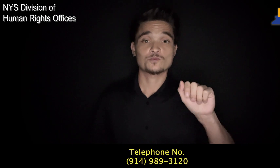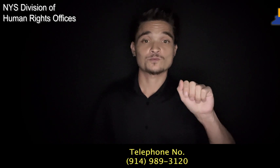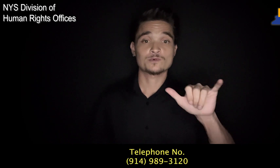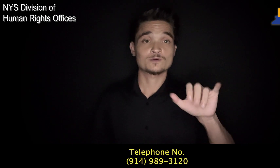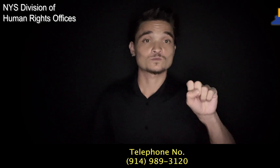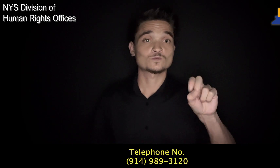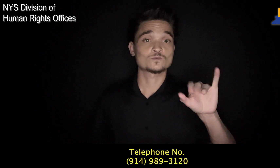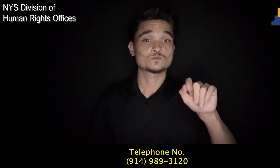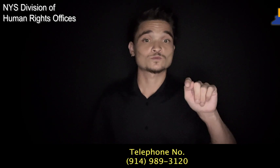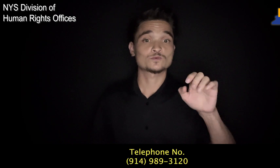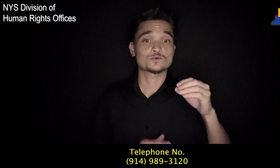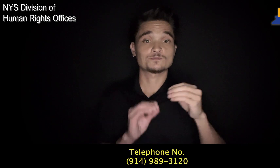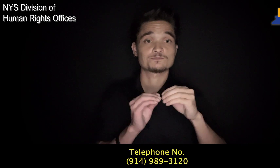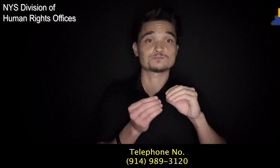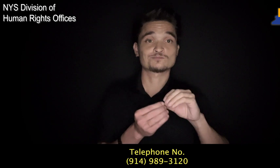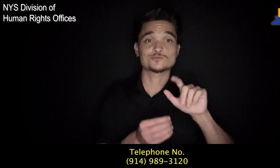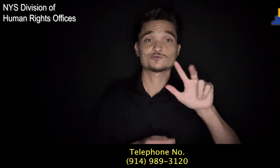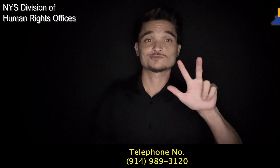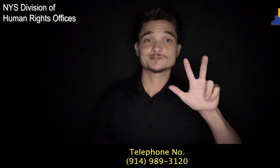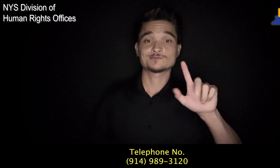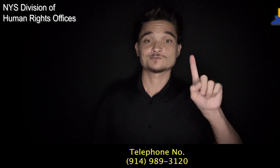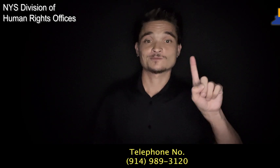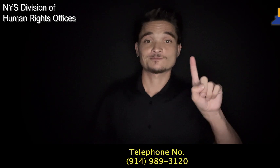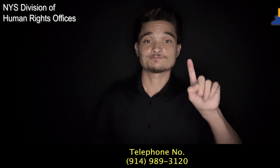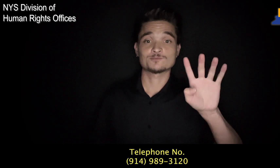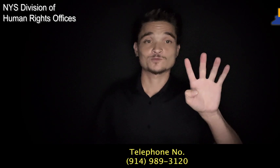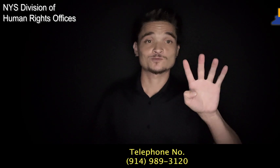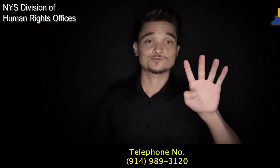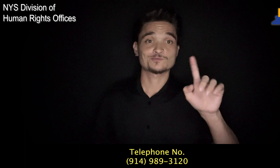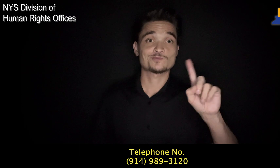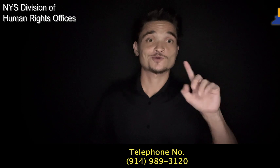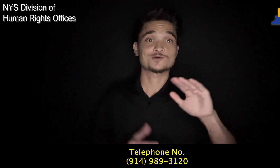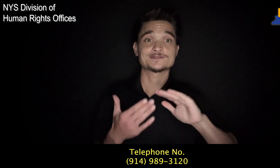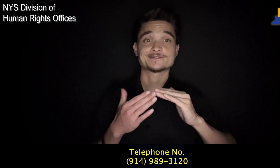Telephone No. (914) 989-3120